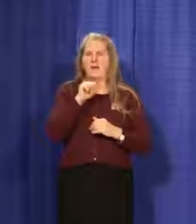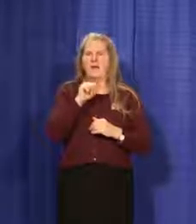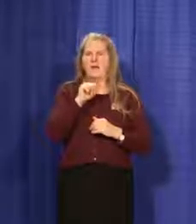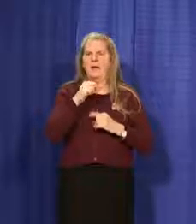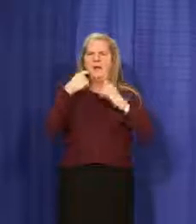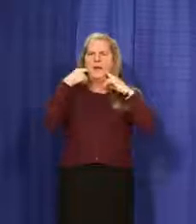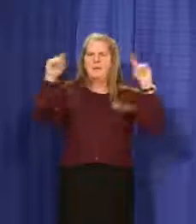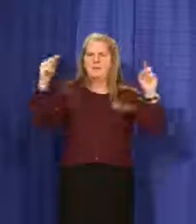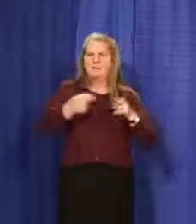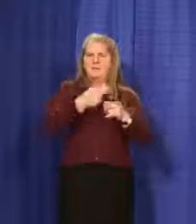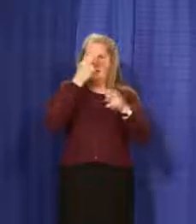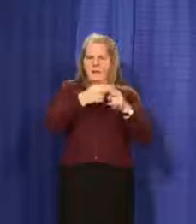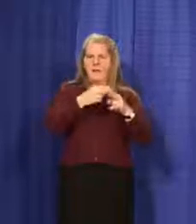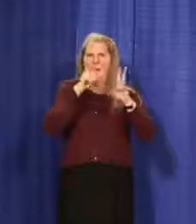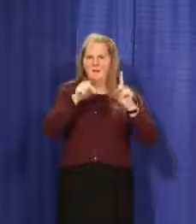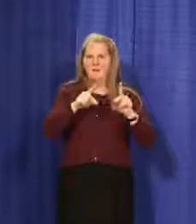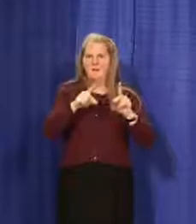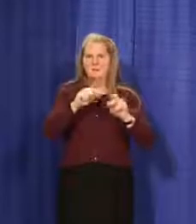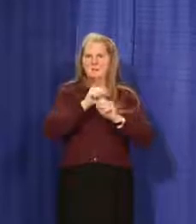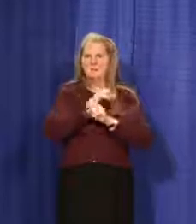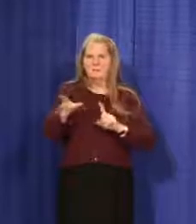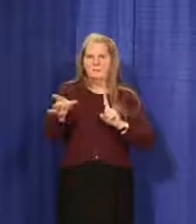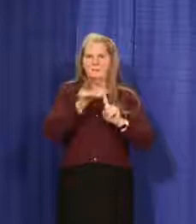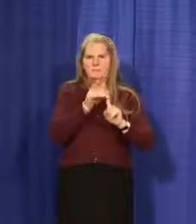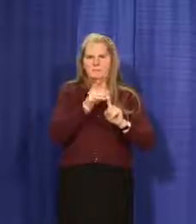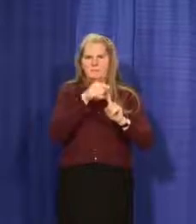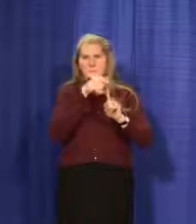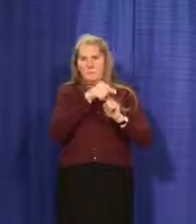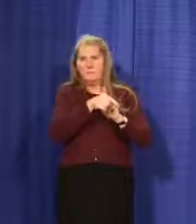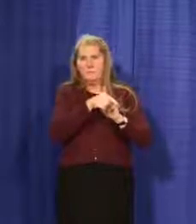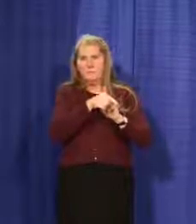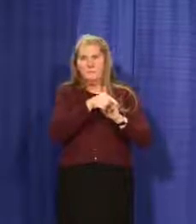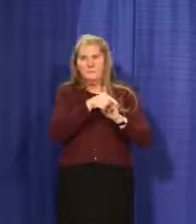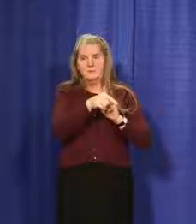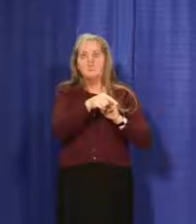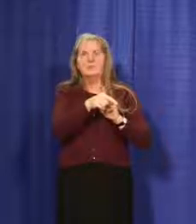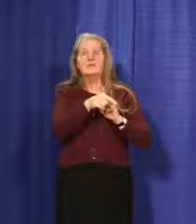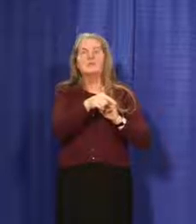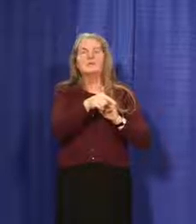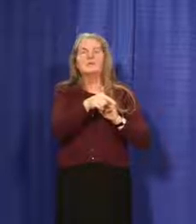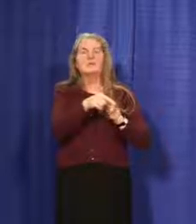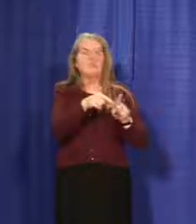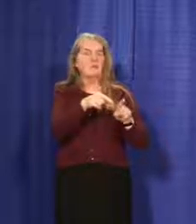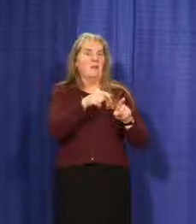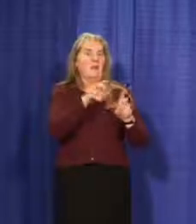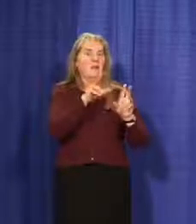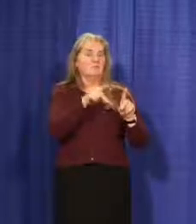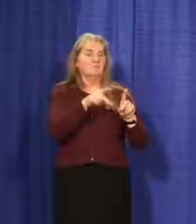community relatively speaking, they decided along with the